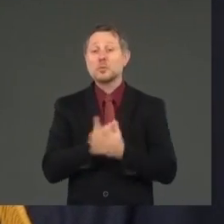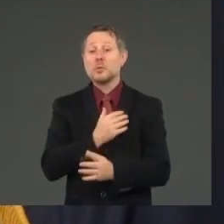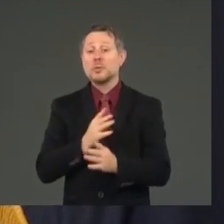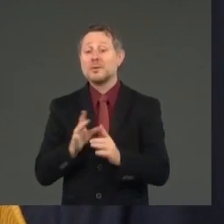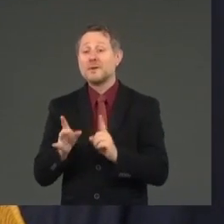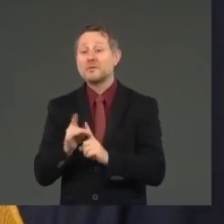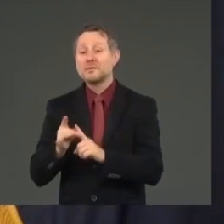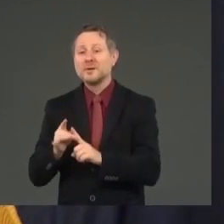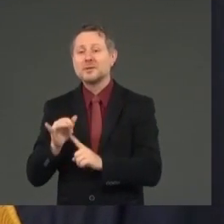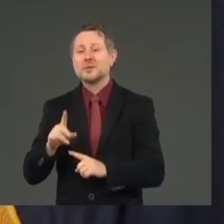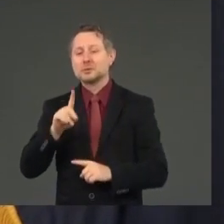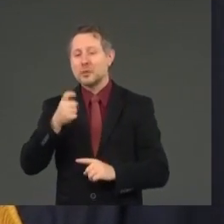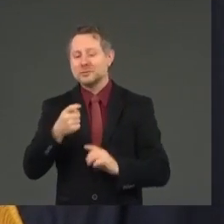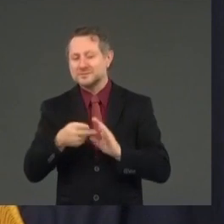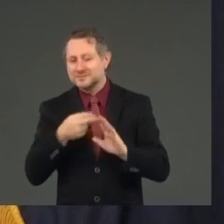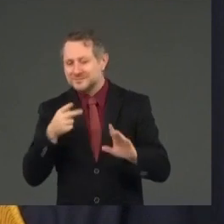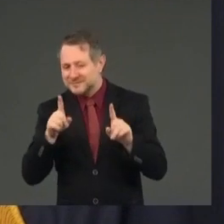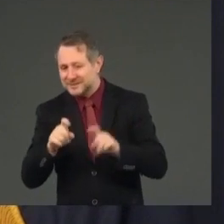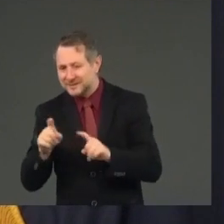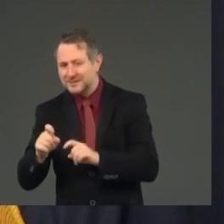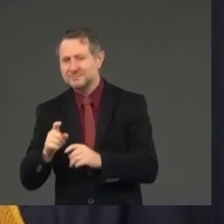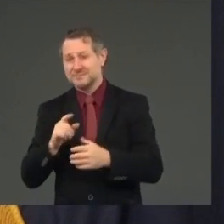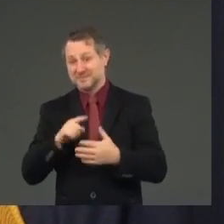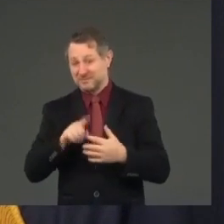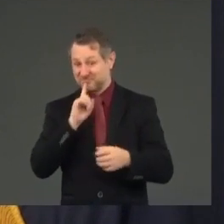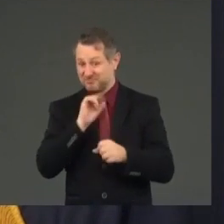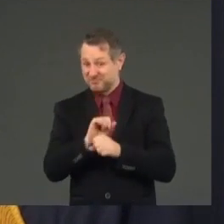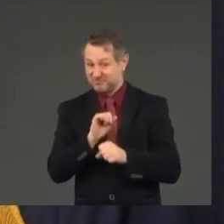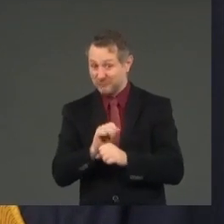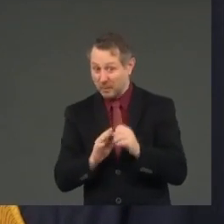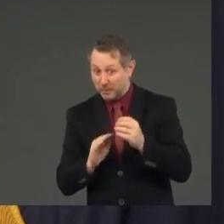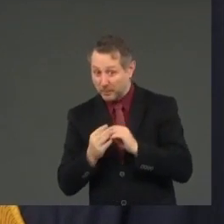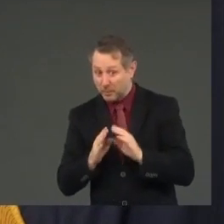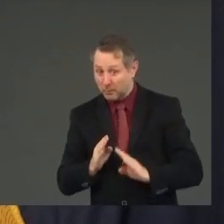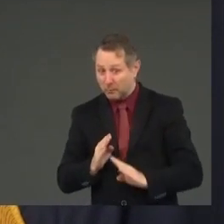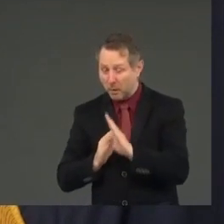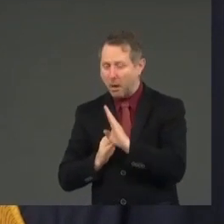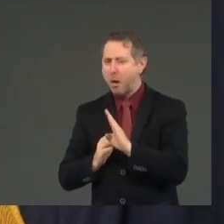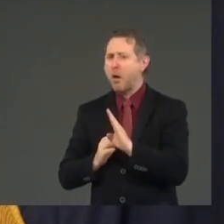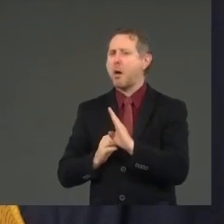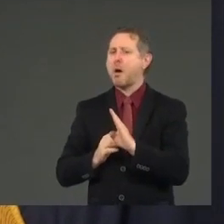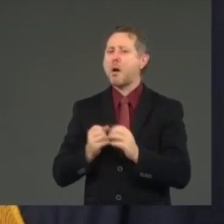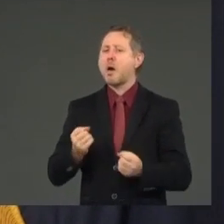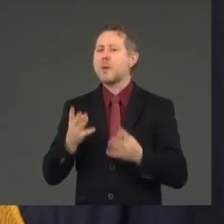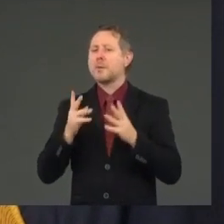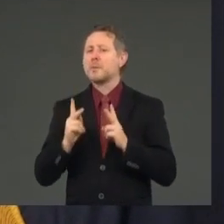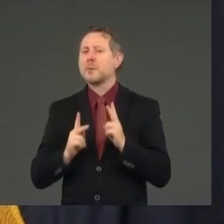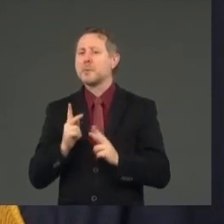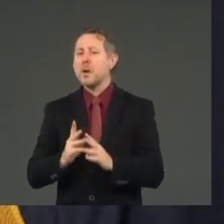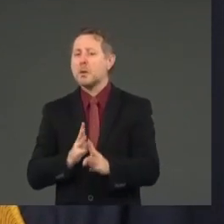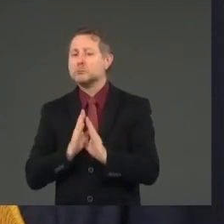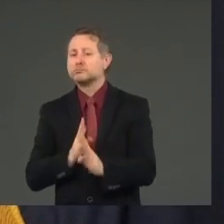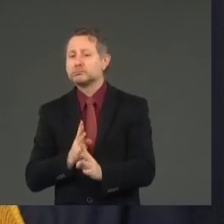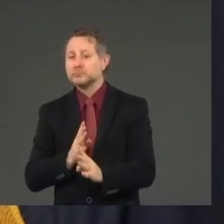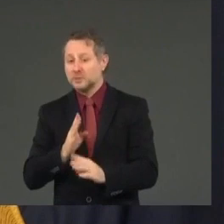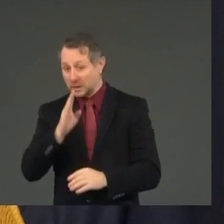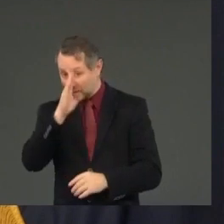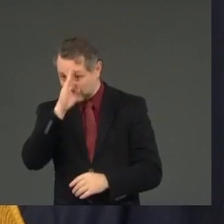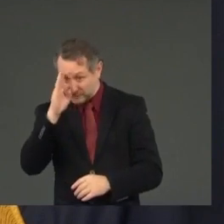YOU WANT TO LOOK AT THE NUMBER OF NEW INFECTIONS.